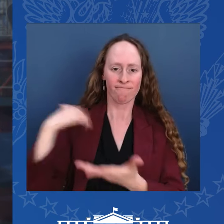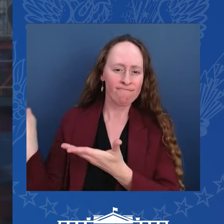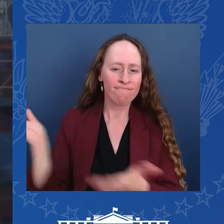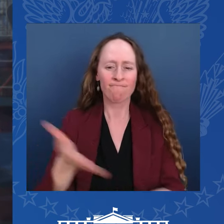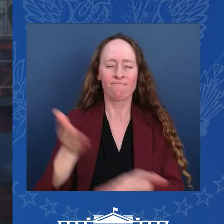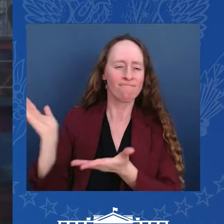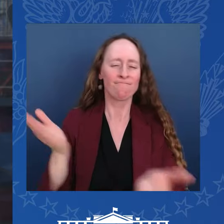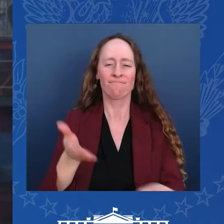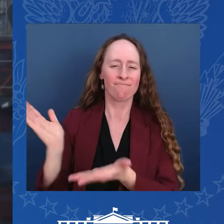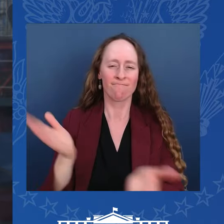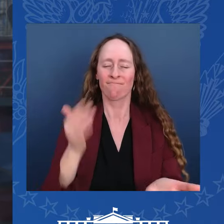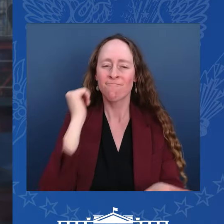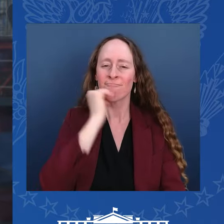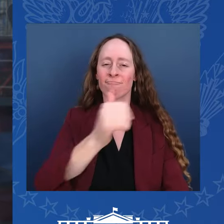Completely finished, finish, finished.